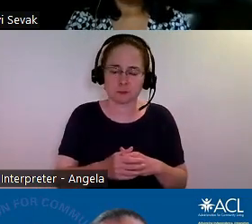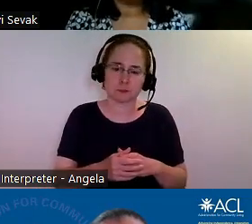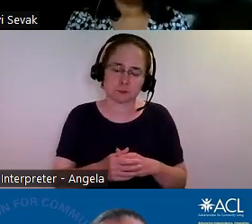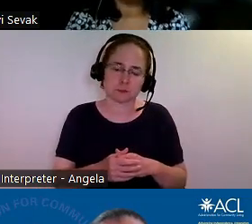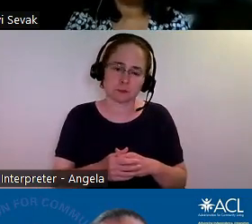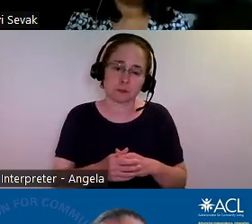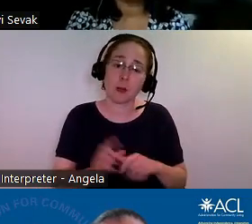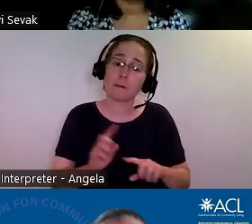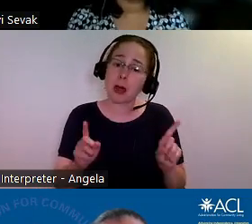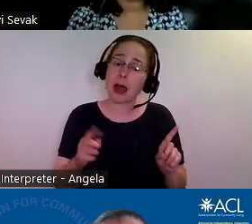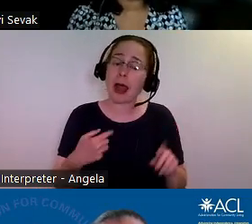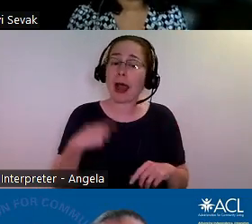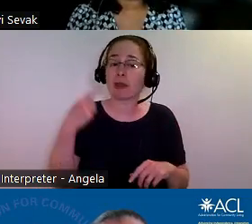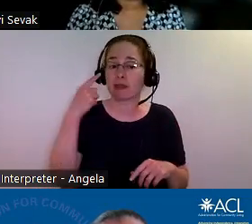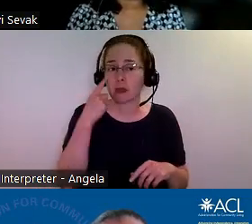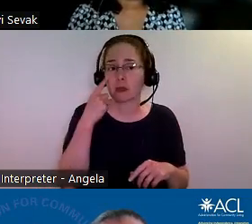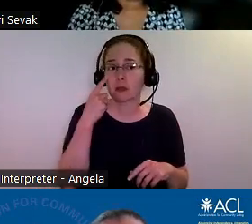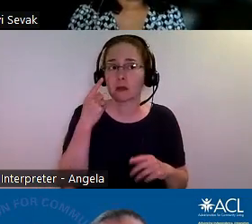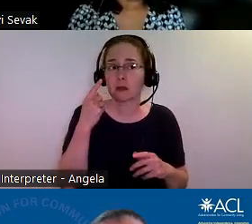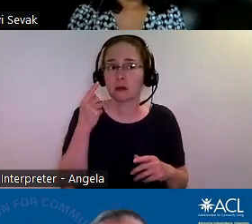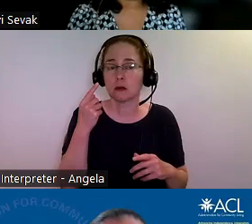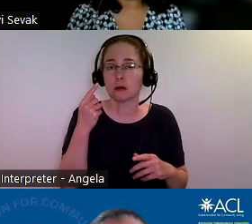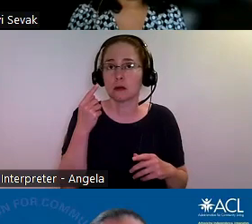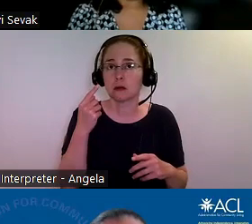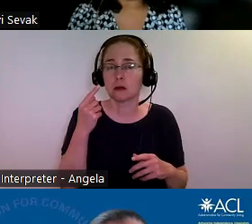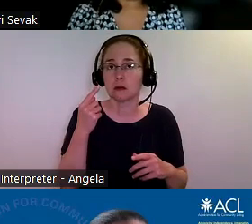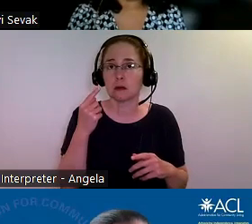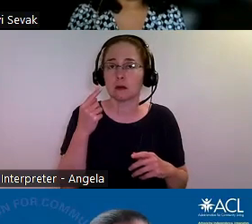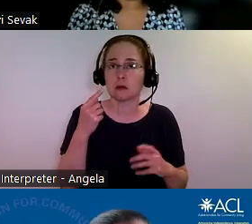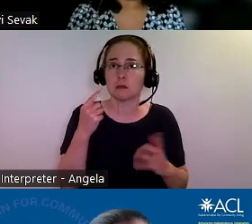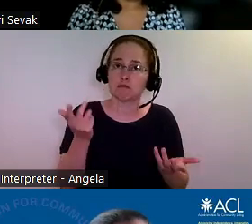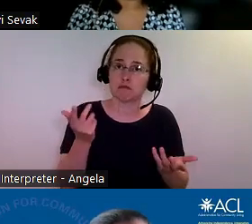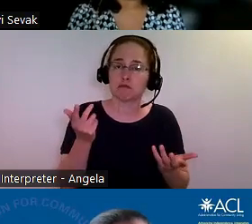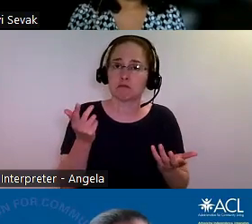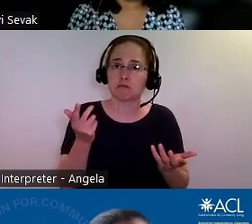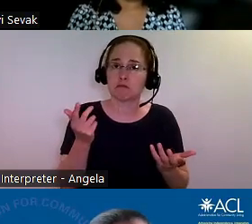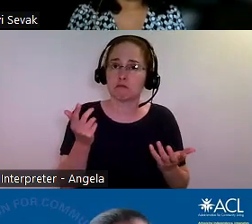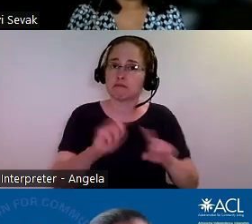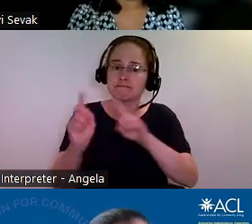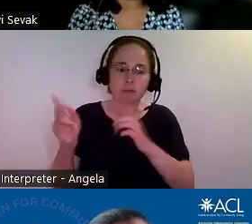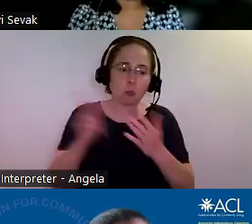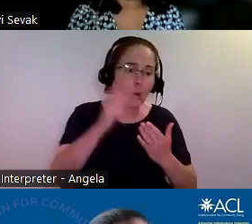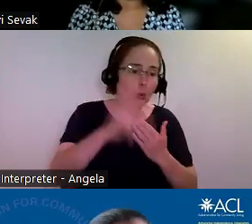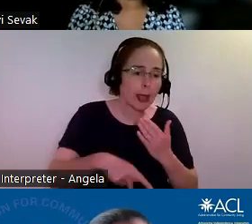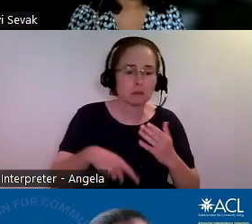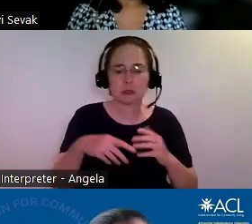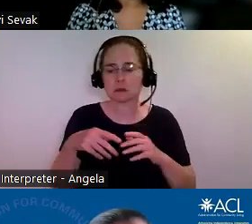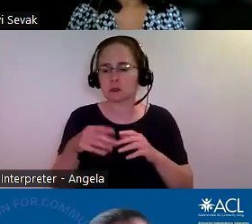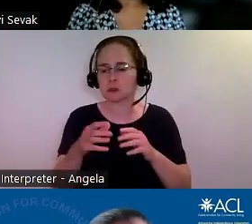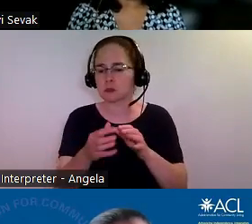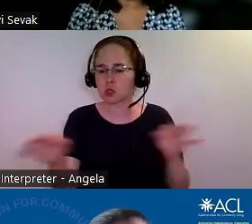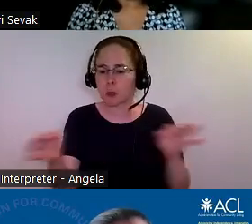but I do think that a lot of the programs, the terminology, the philosophies, might resonate